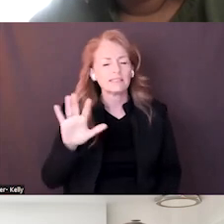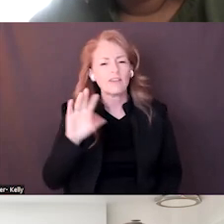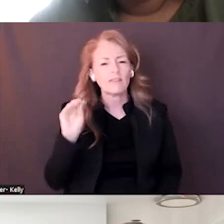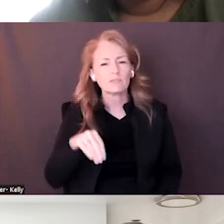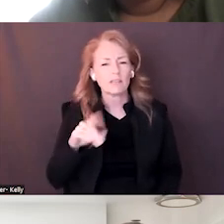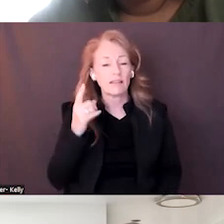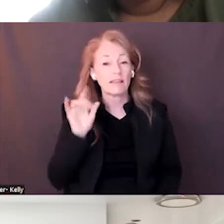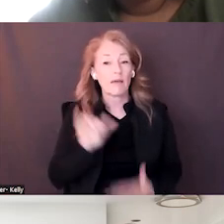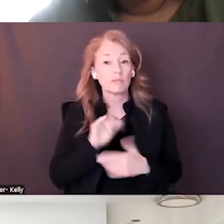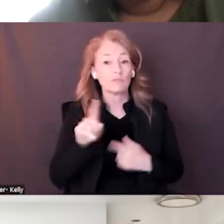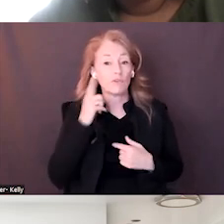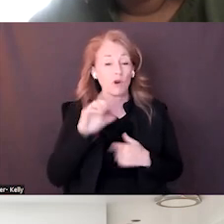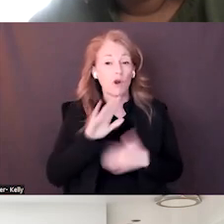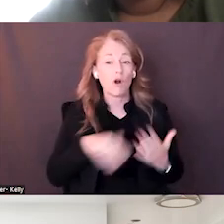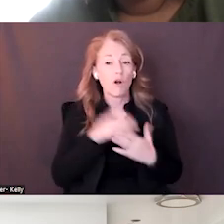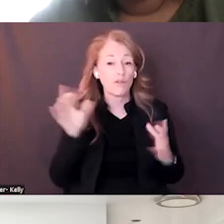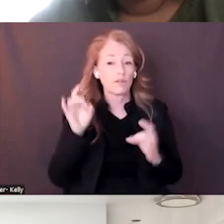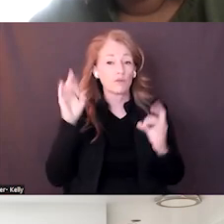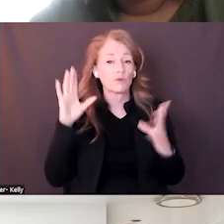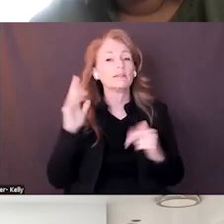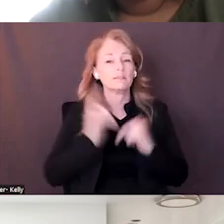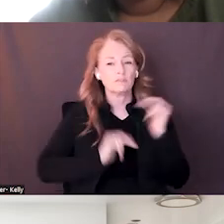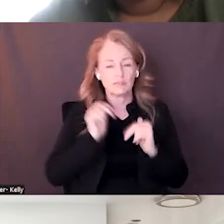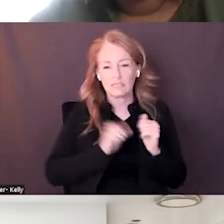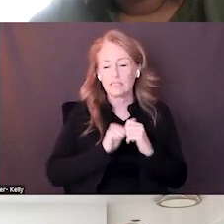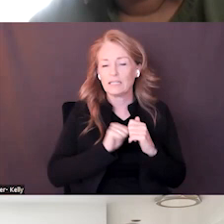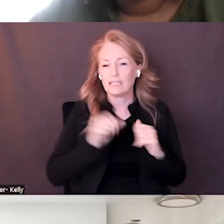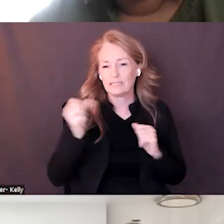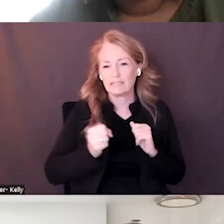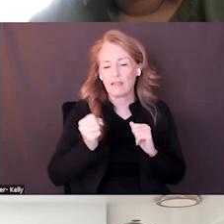SOUTHERN ARIZONA, WHICH ARE A HANDFUL.